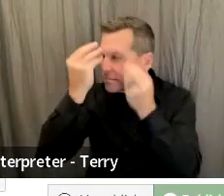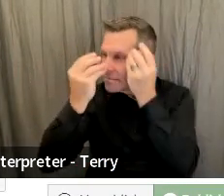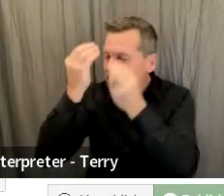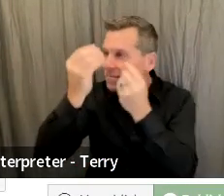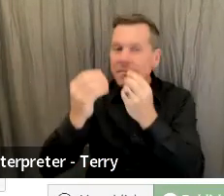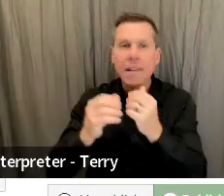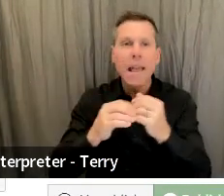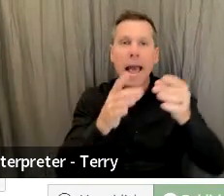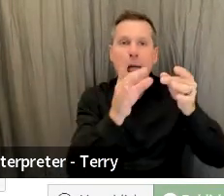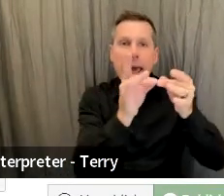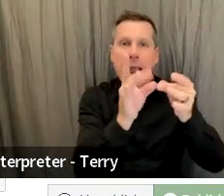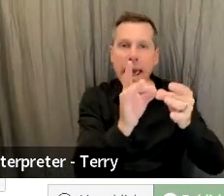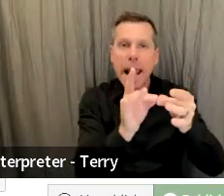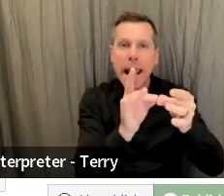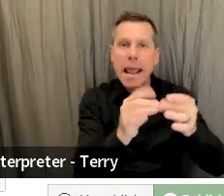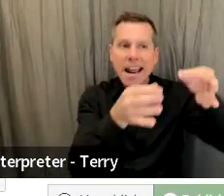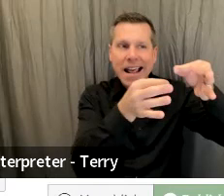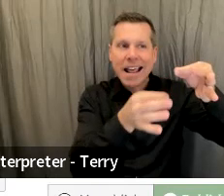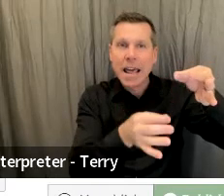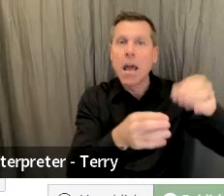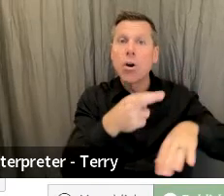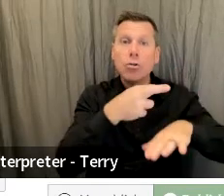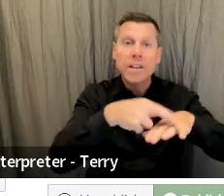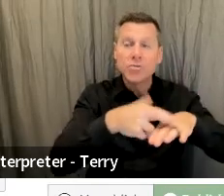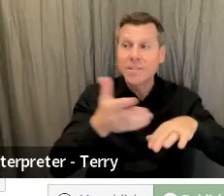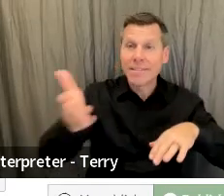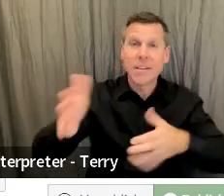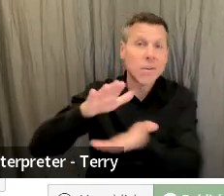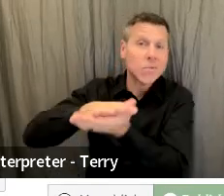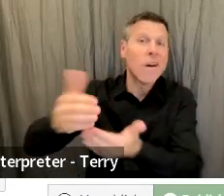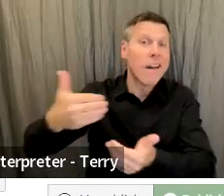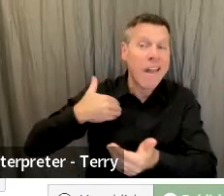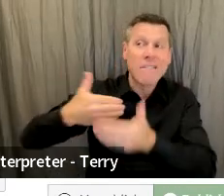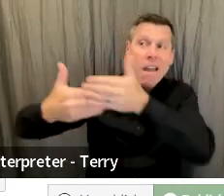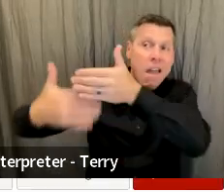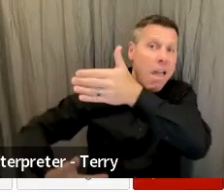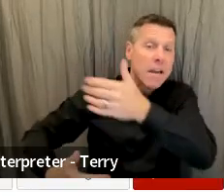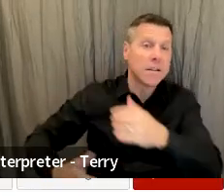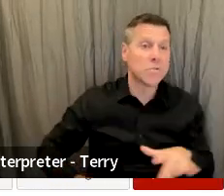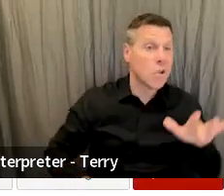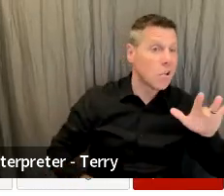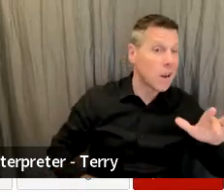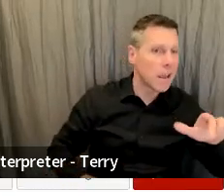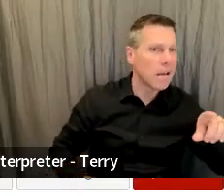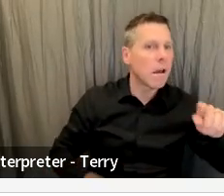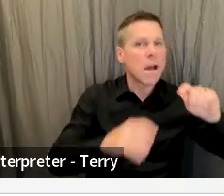and resources that the campus had. And so if you click on those, you can see it